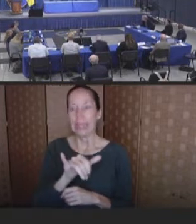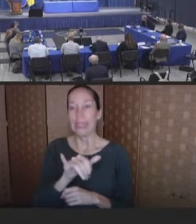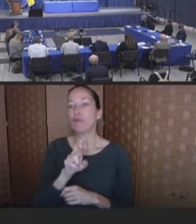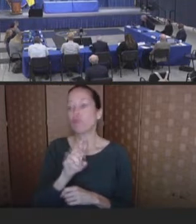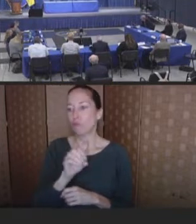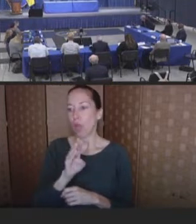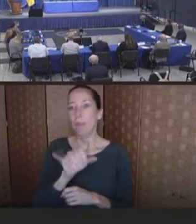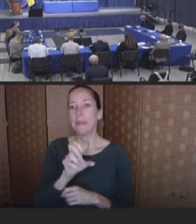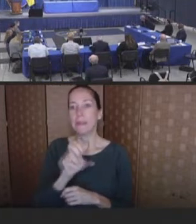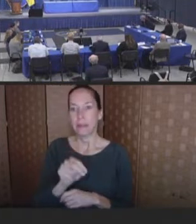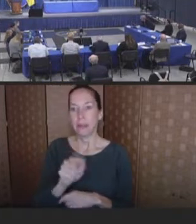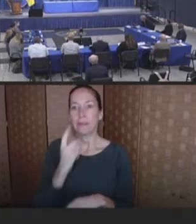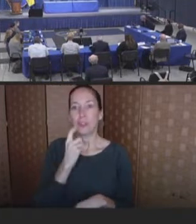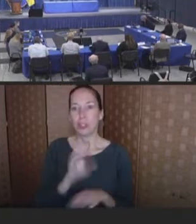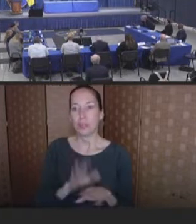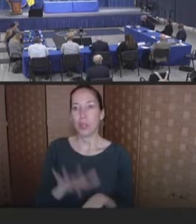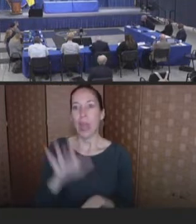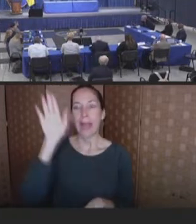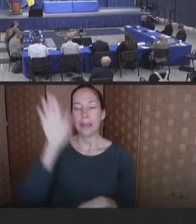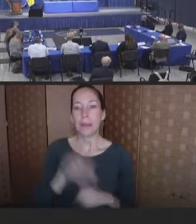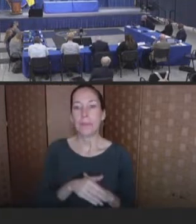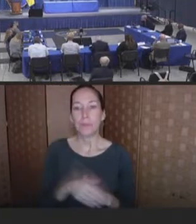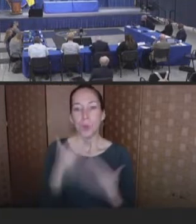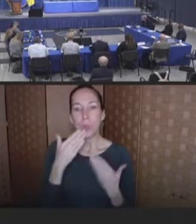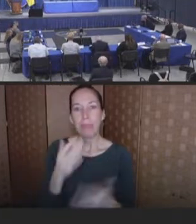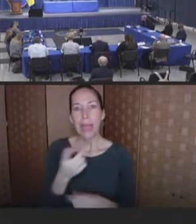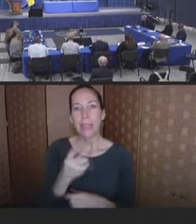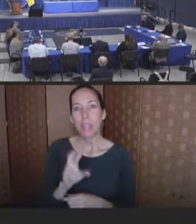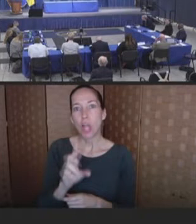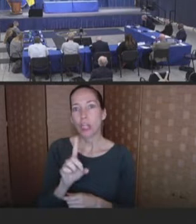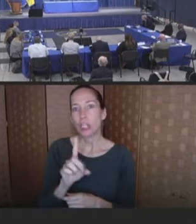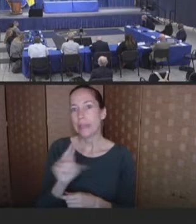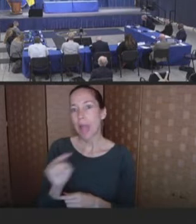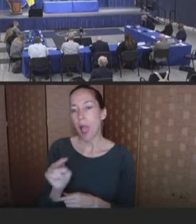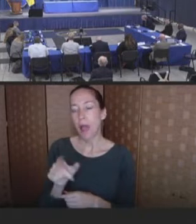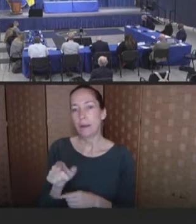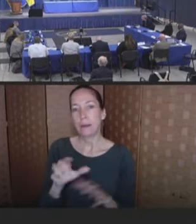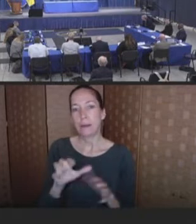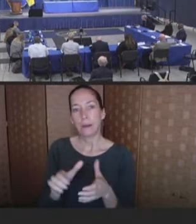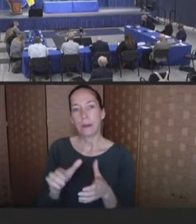I just want to thank Dr. Dunn and the folks that were putting this detailed report together